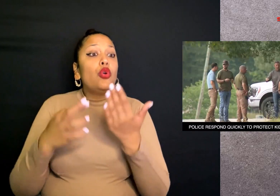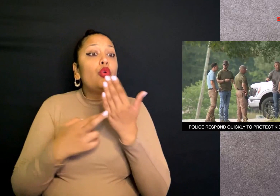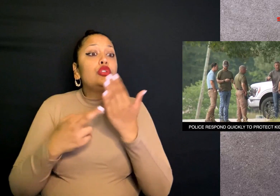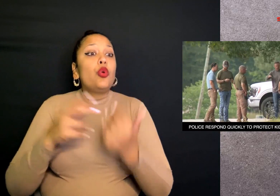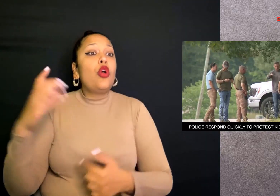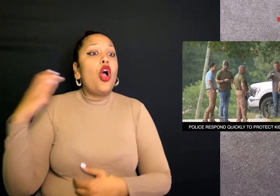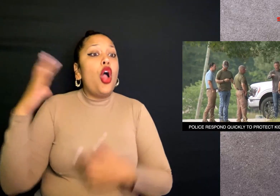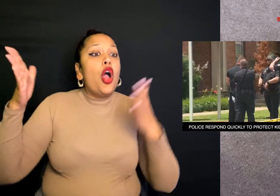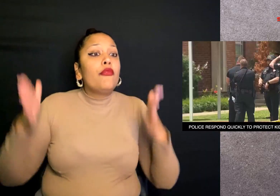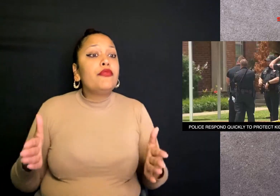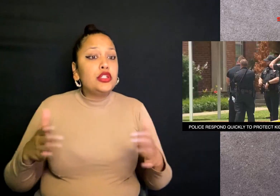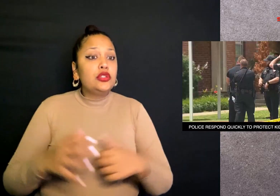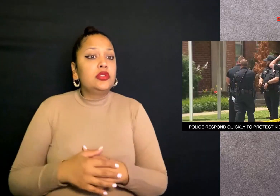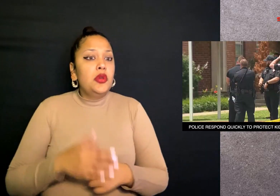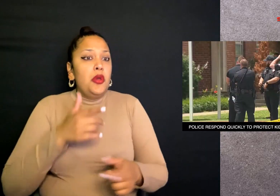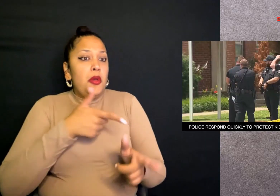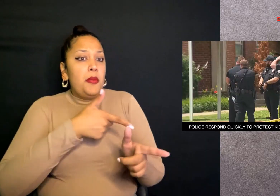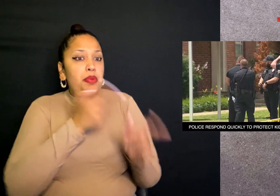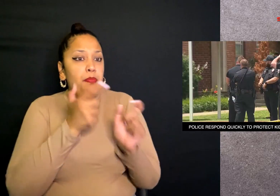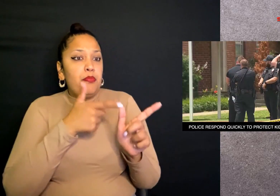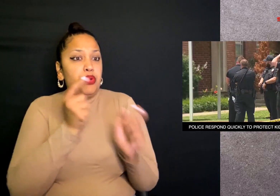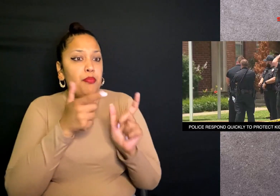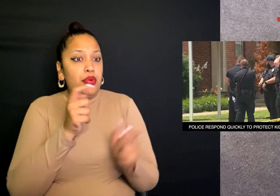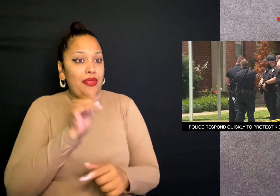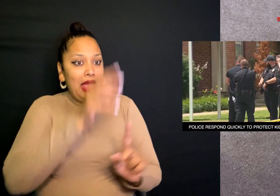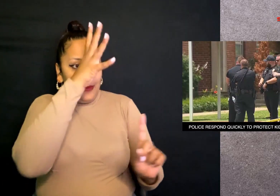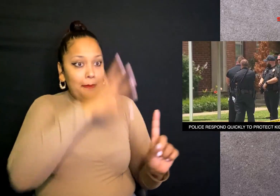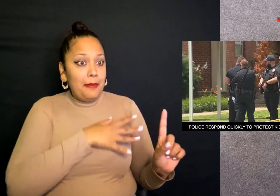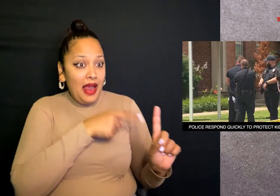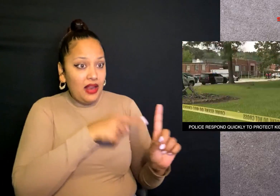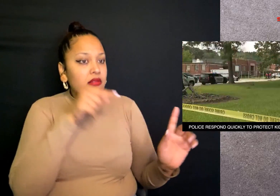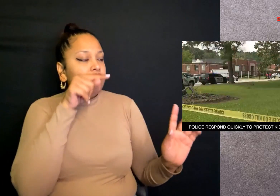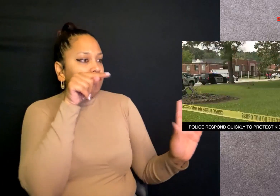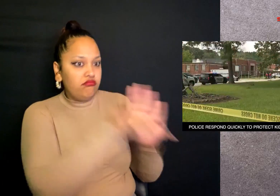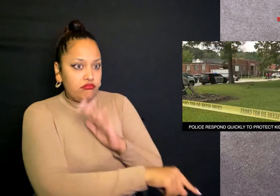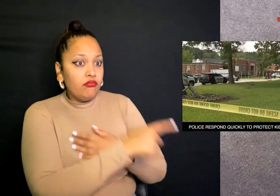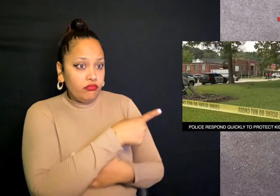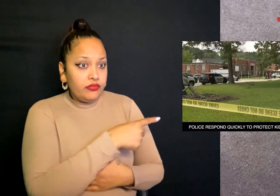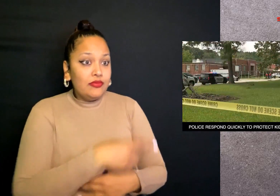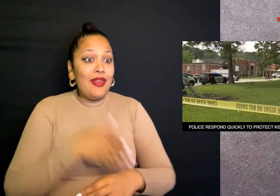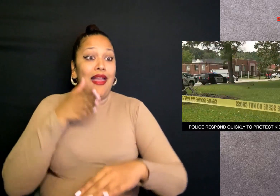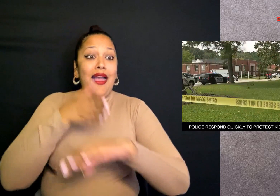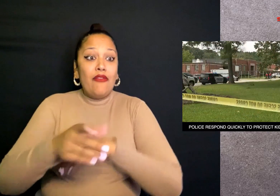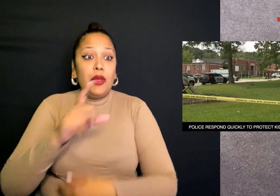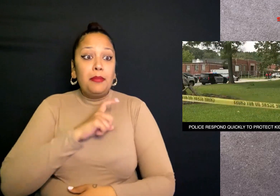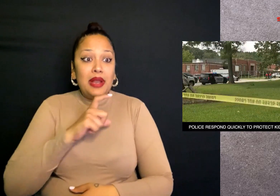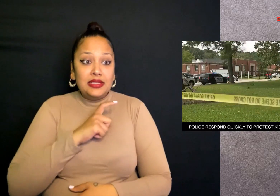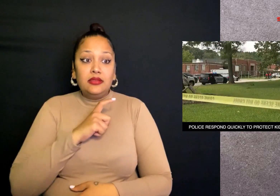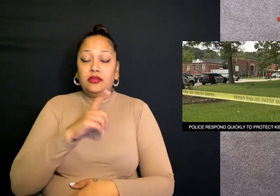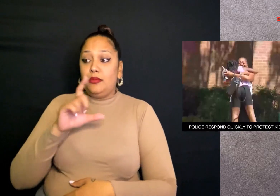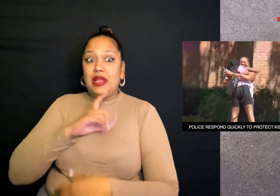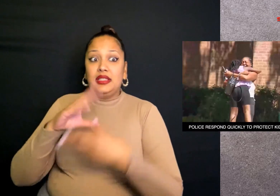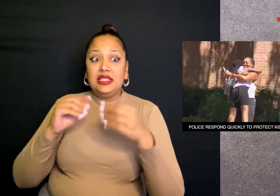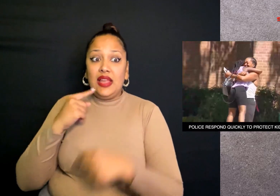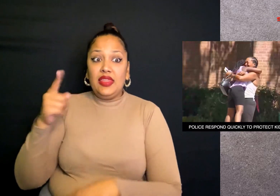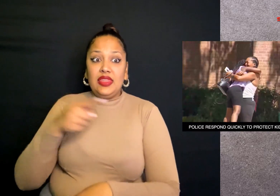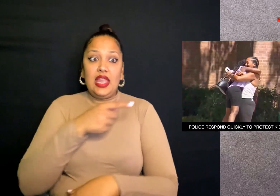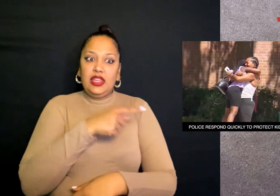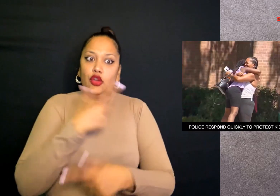and last week in Alabama a man was shot and killed by a school resource officer after